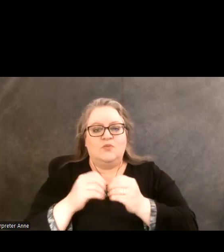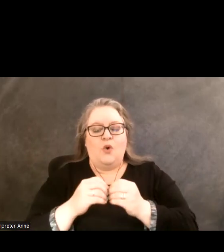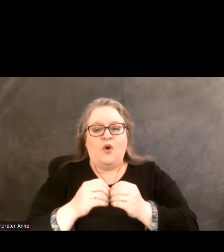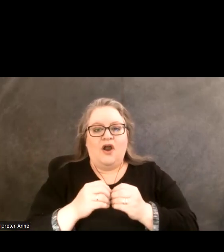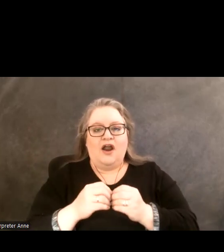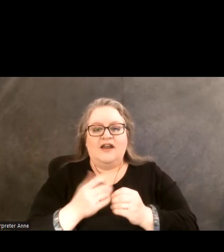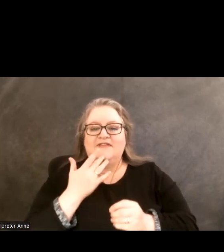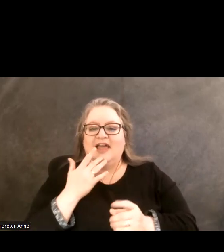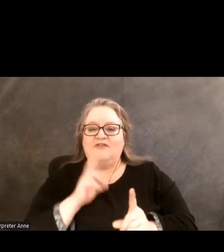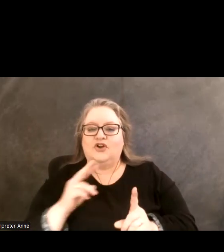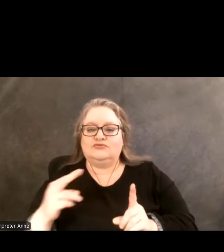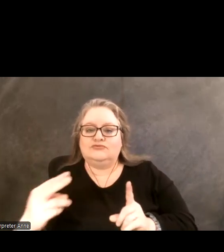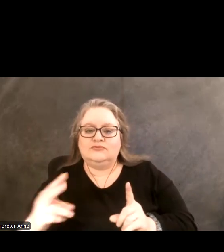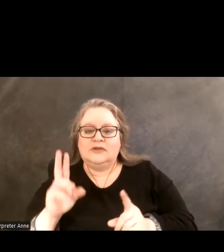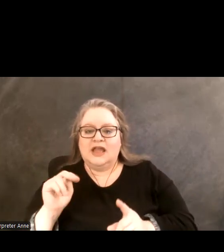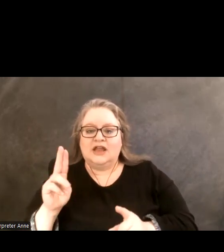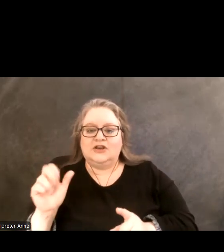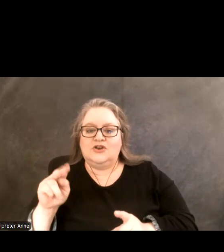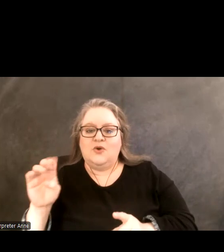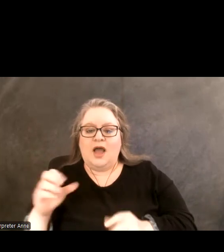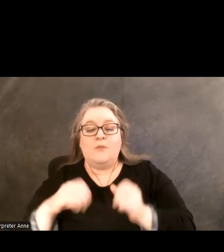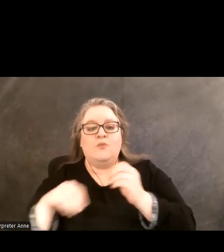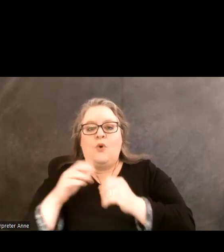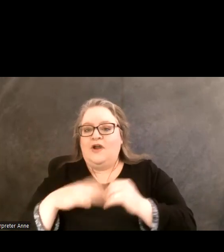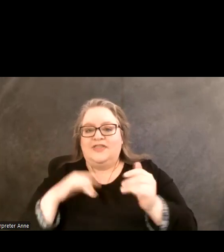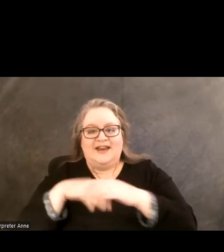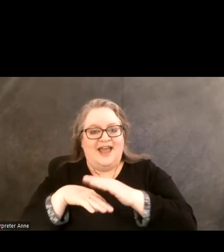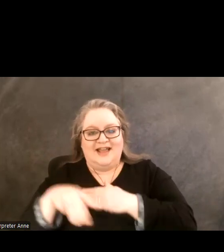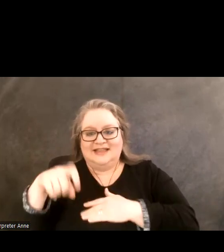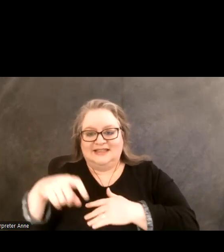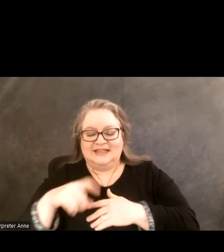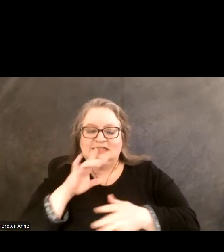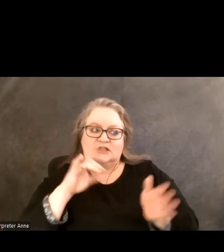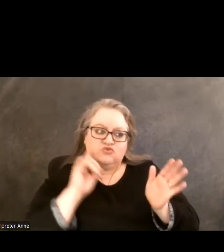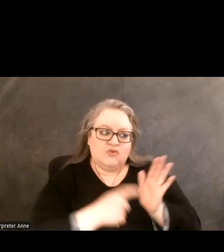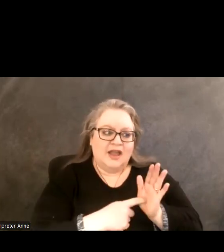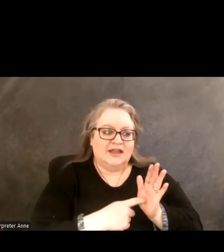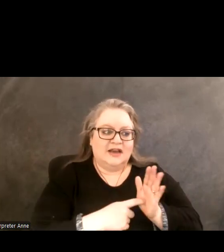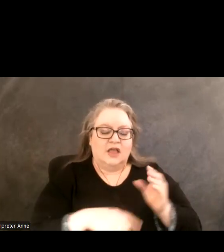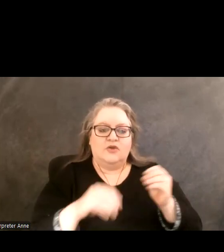that goes beyond basic access needs you're talking about, it's like recognizing the more we come together and build a